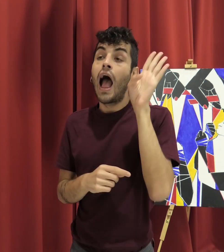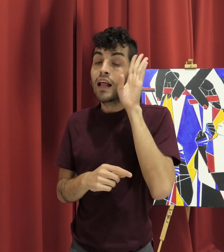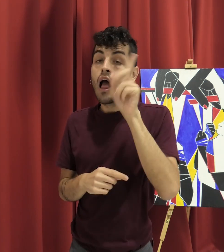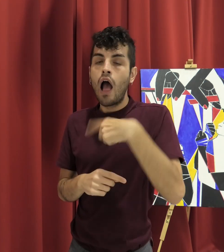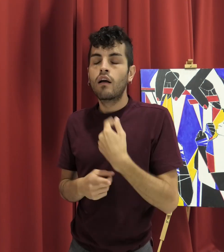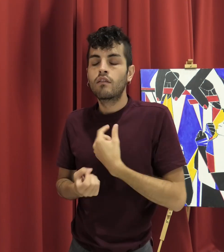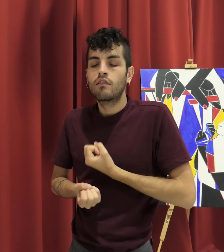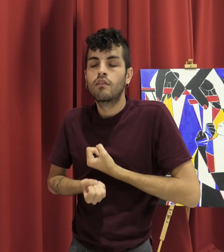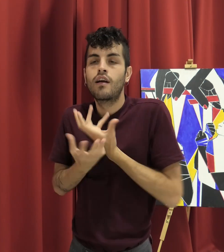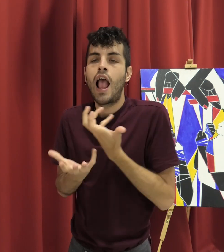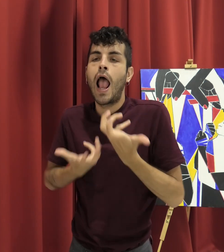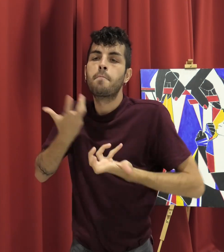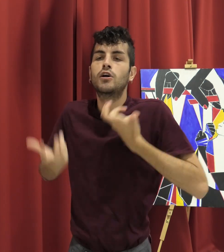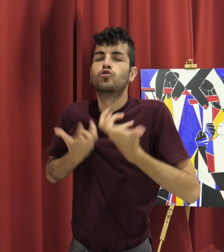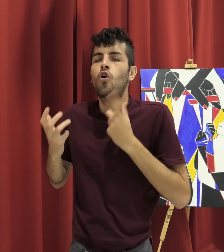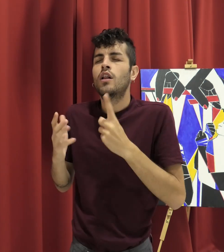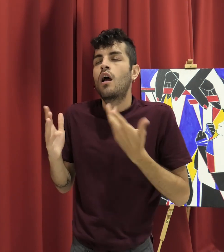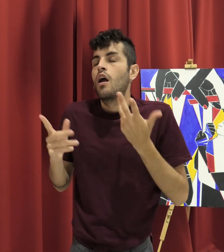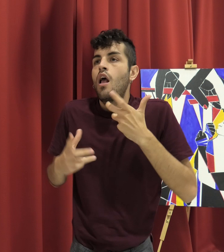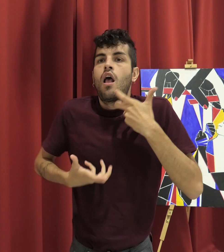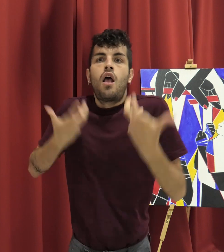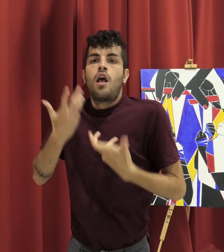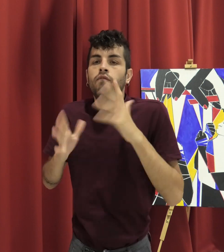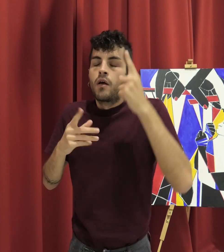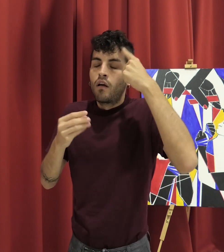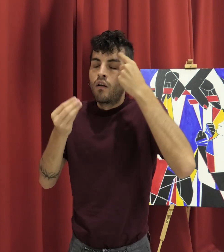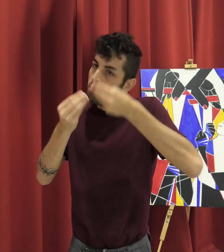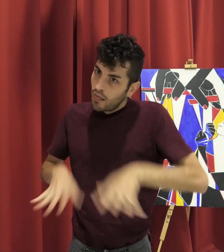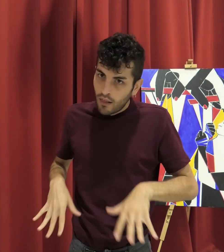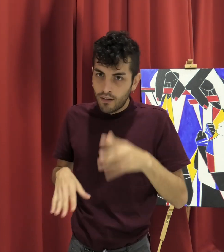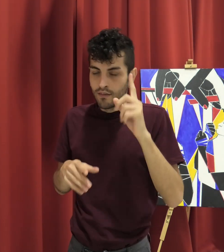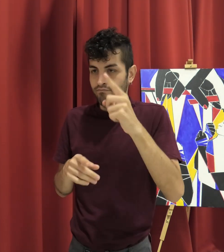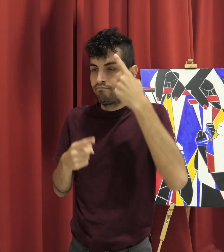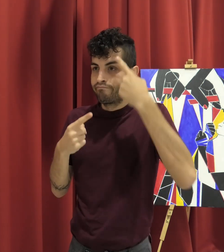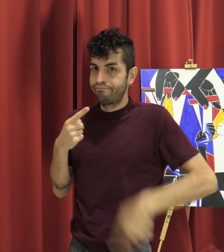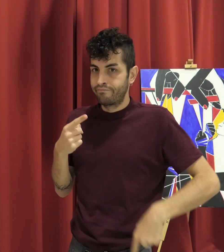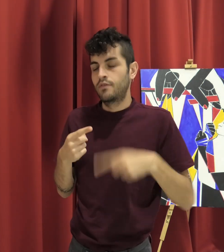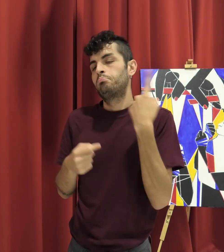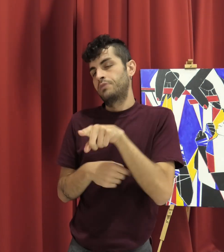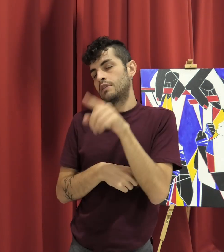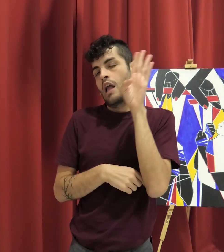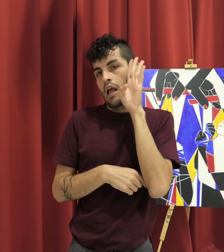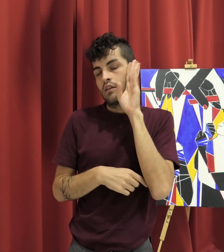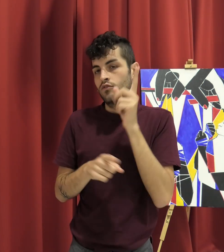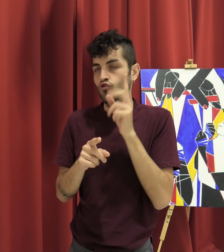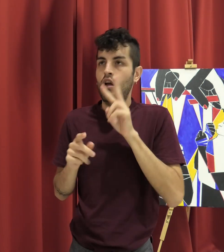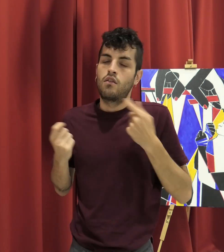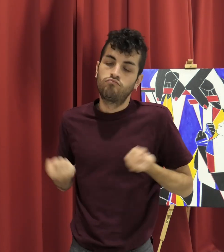I also have to pay attention to emotion management because I risk forgetting the performance.